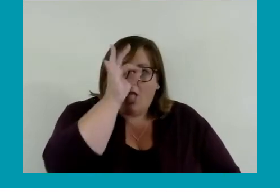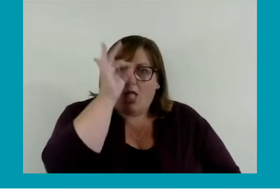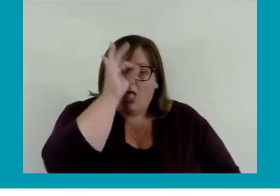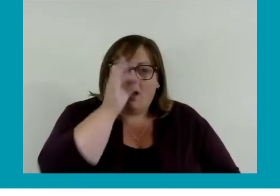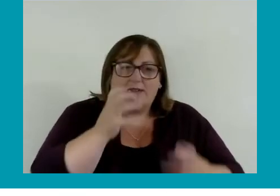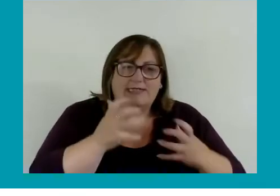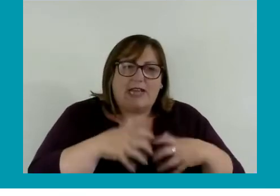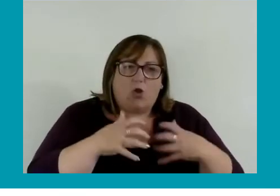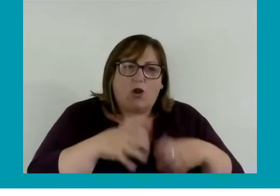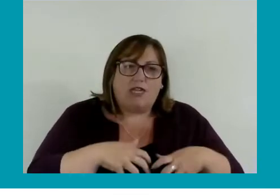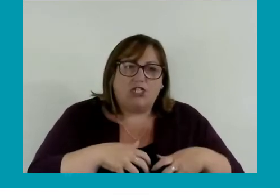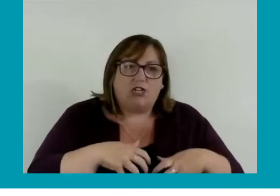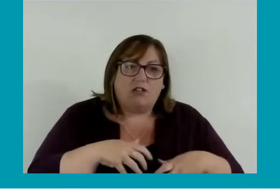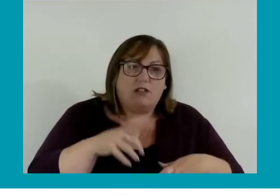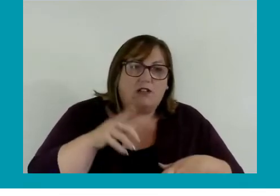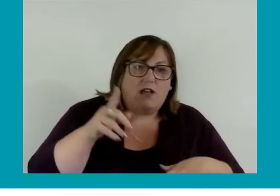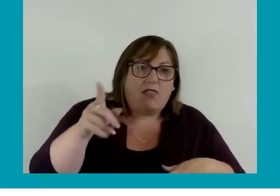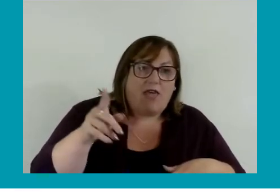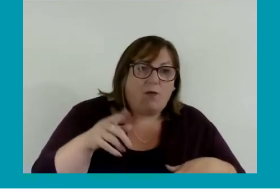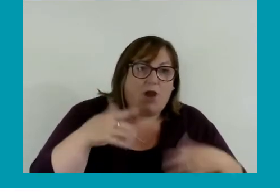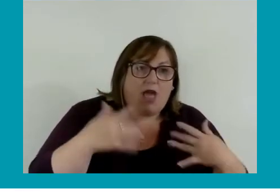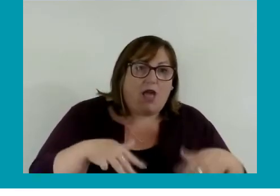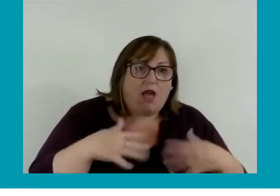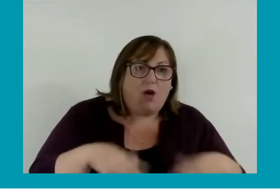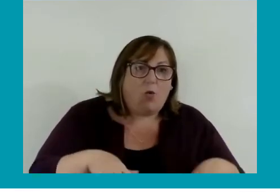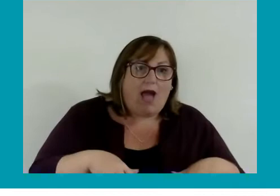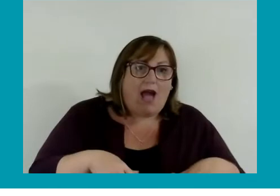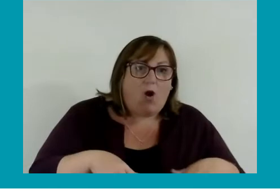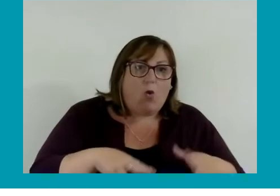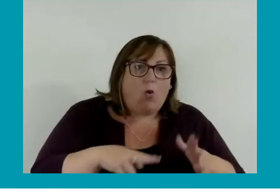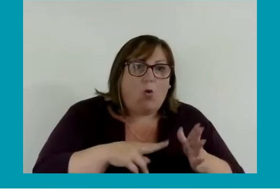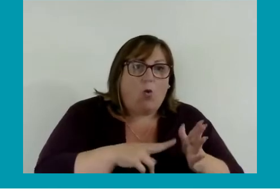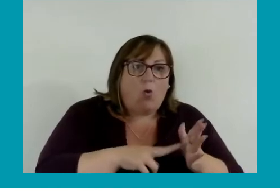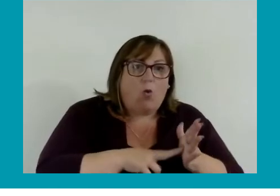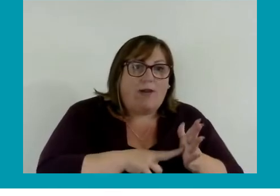great perspective can we can we borrow you and i said well i don't know can you